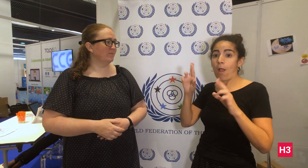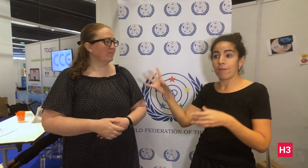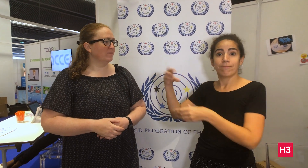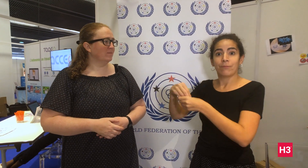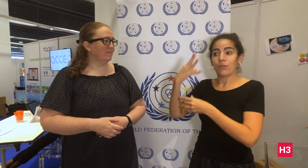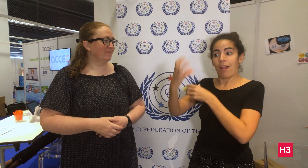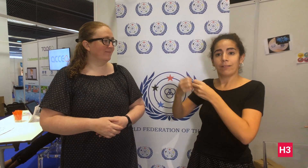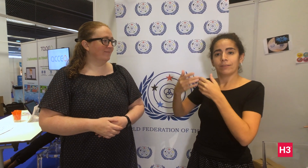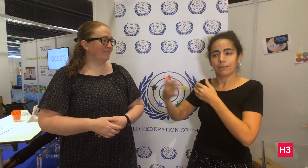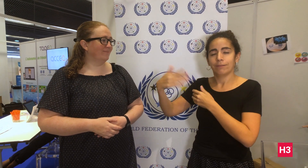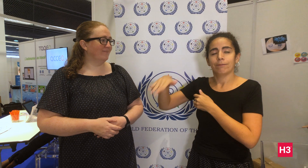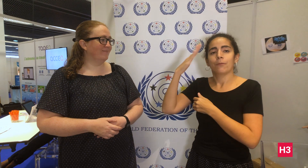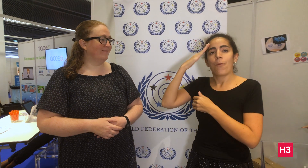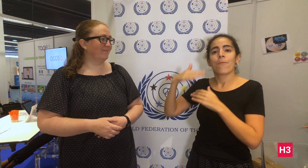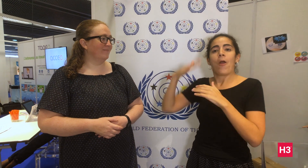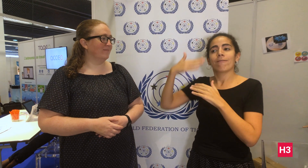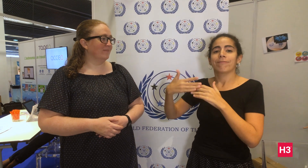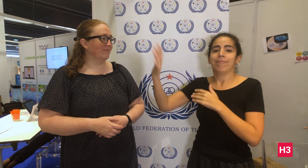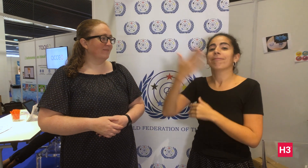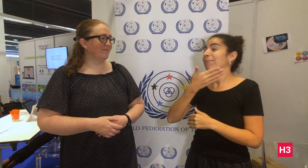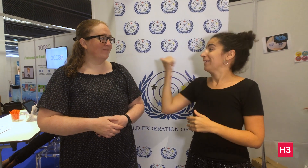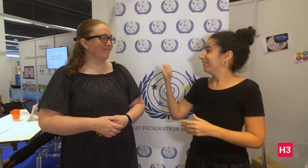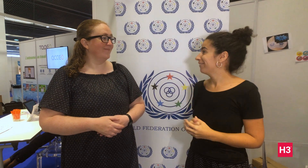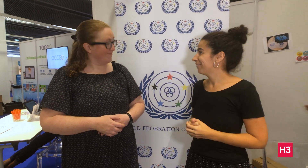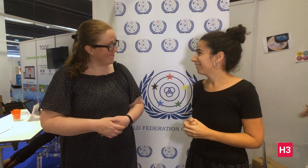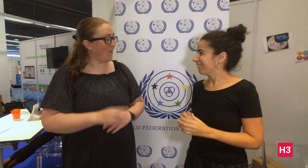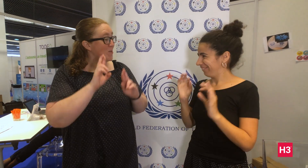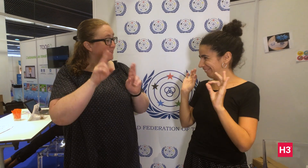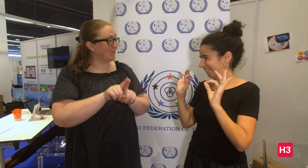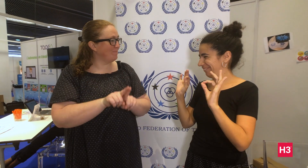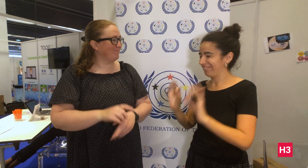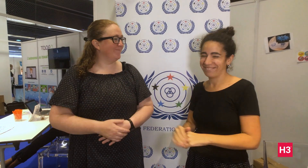Hopefully with you on the board for four years and more information, it will pass in the future.